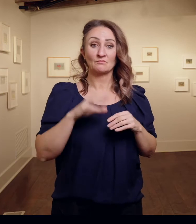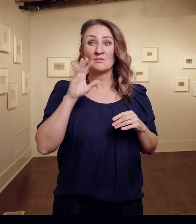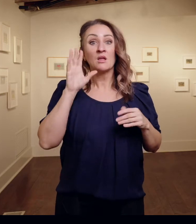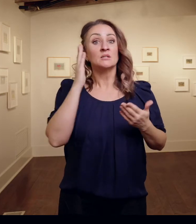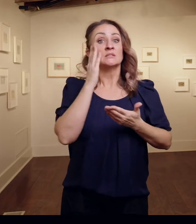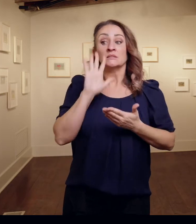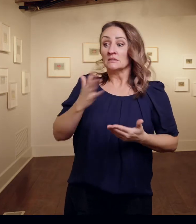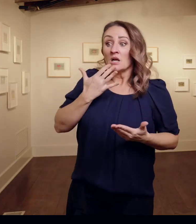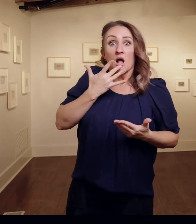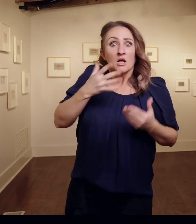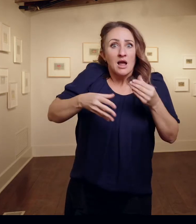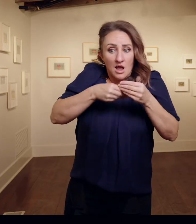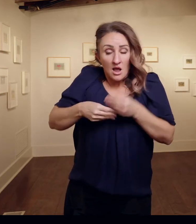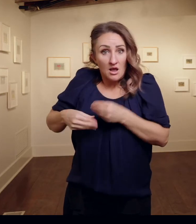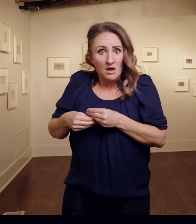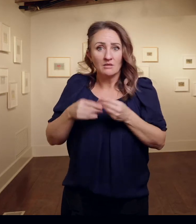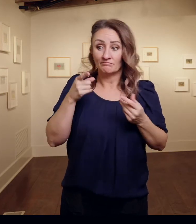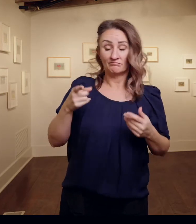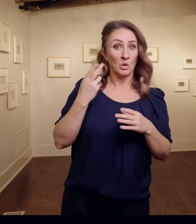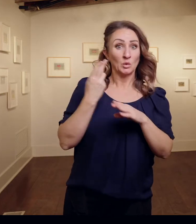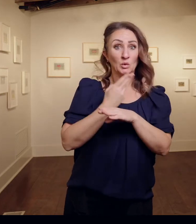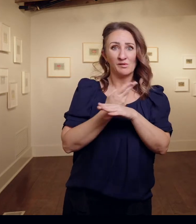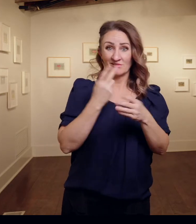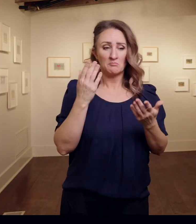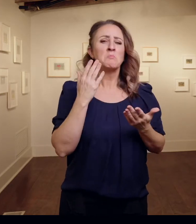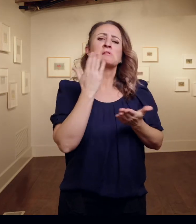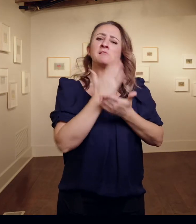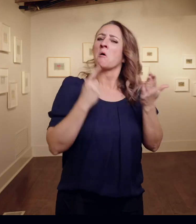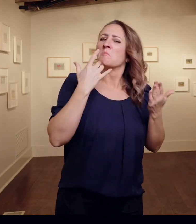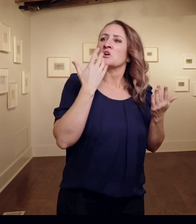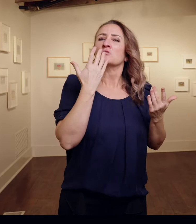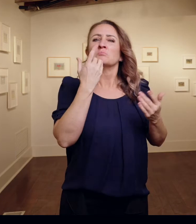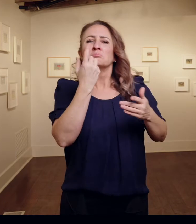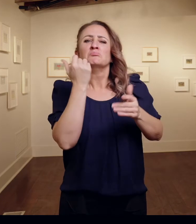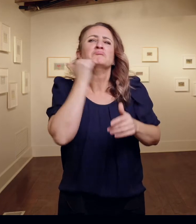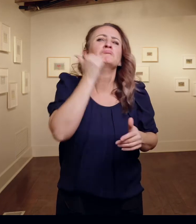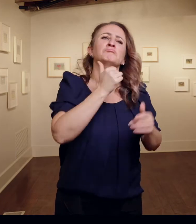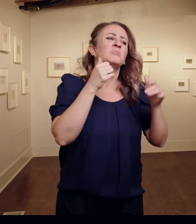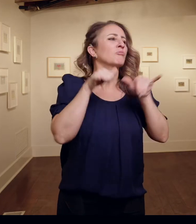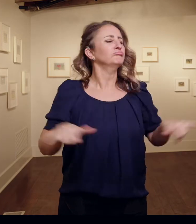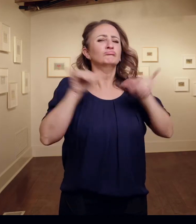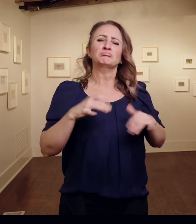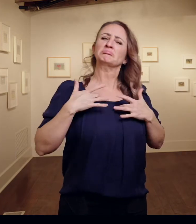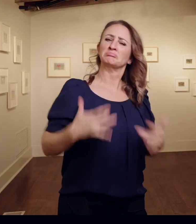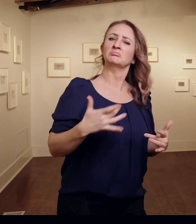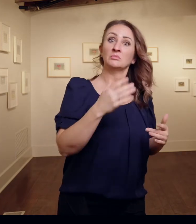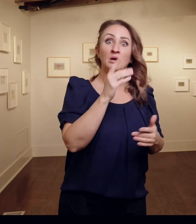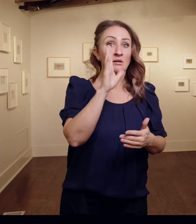His pigments were created using a wide range of traditional and non-traditional materials.